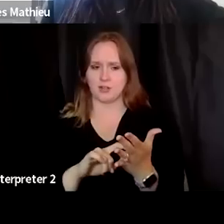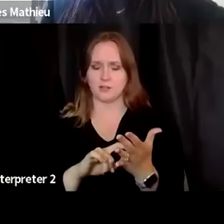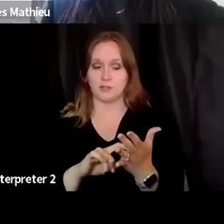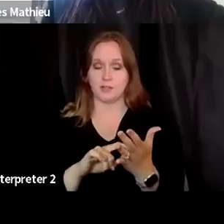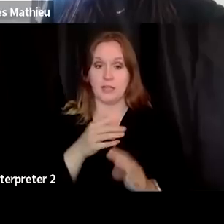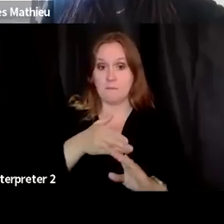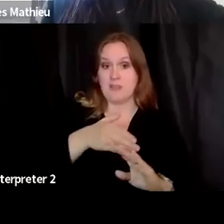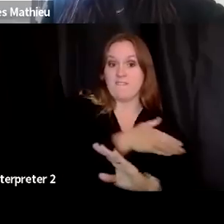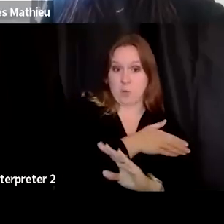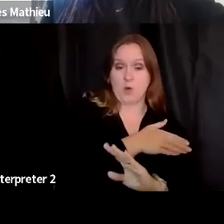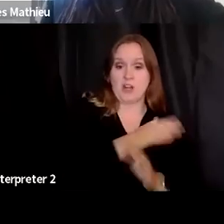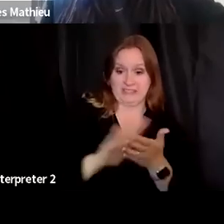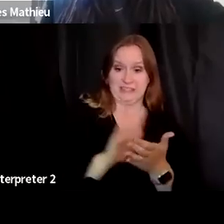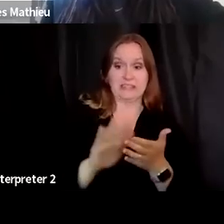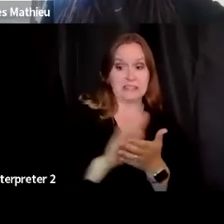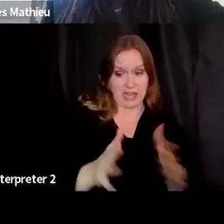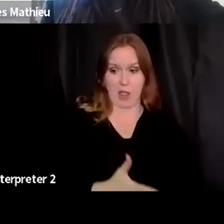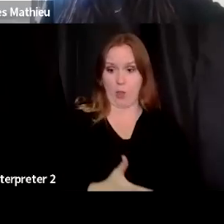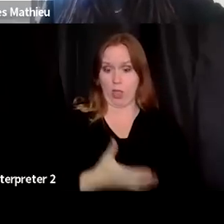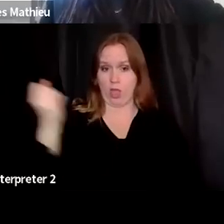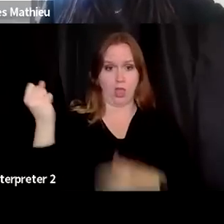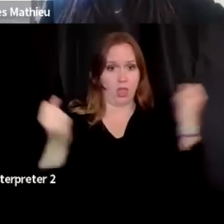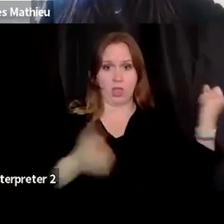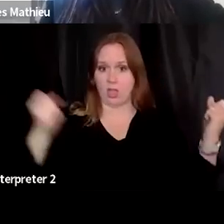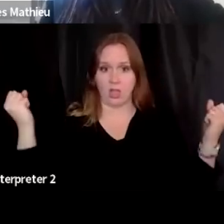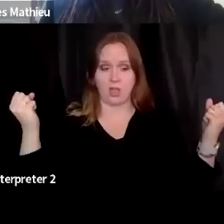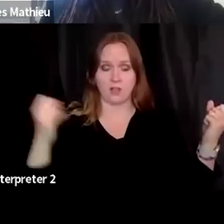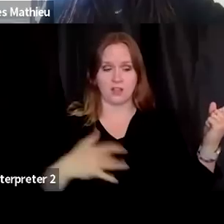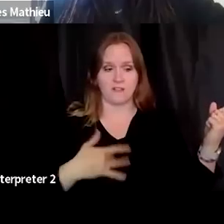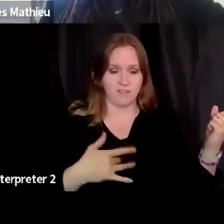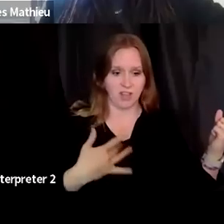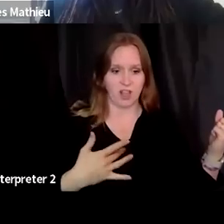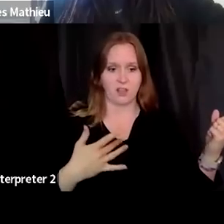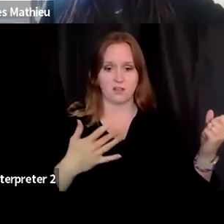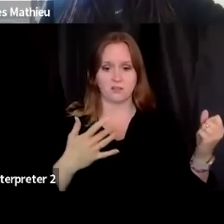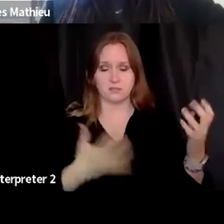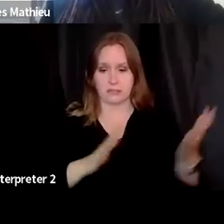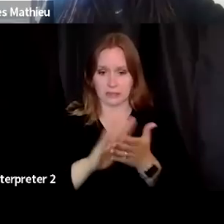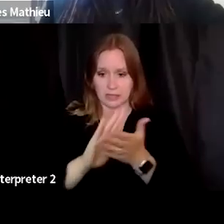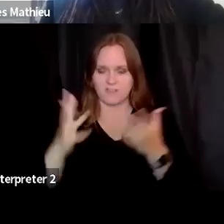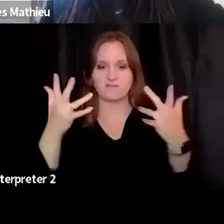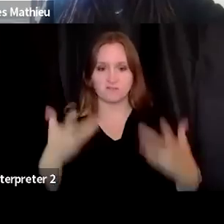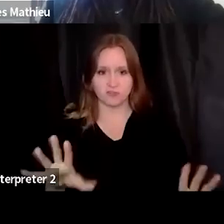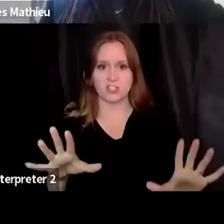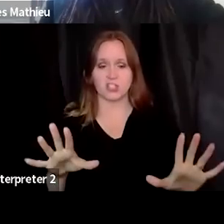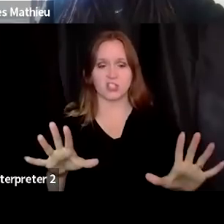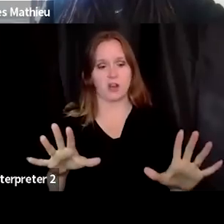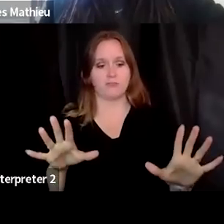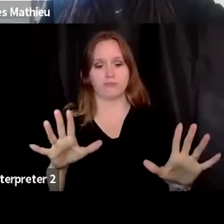because I feel like sometimes it happens and then there's nothing set in place for when it's done and then you're just kind of left scrambling